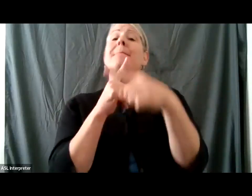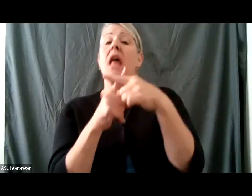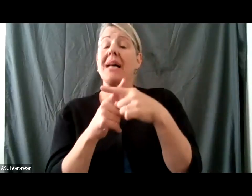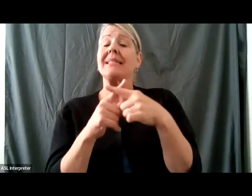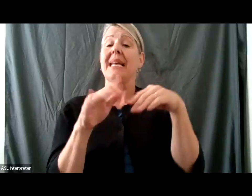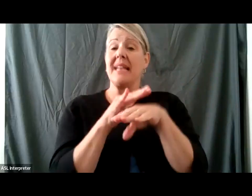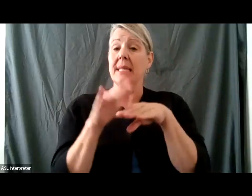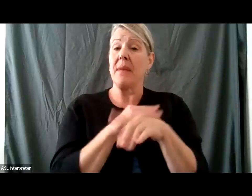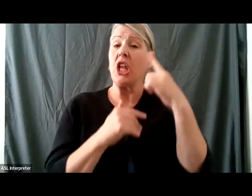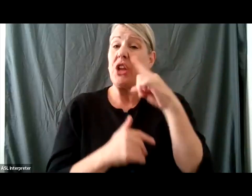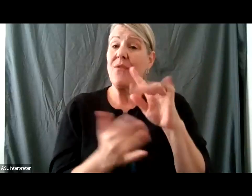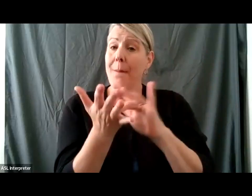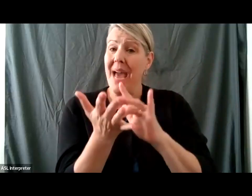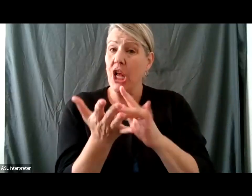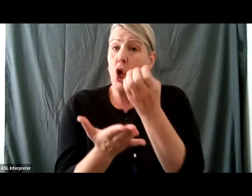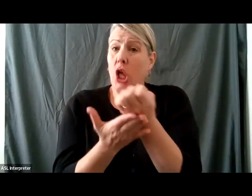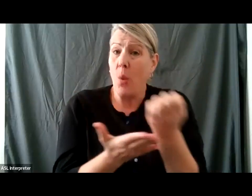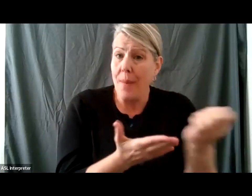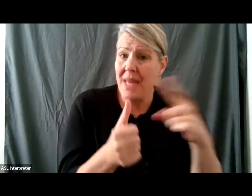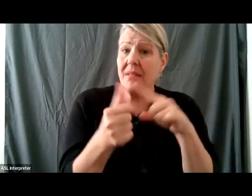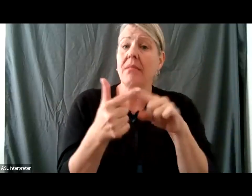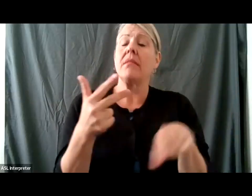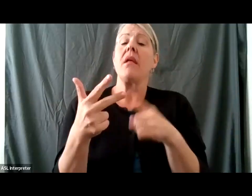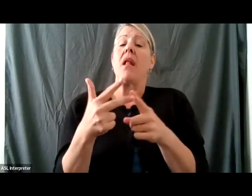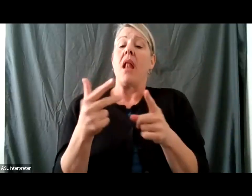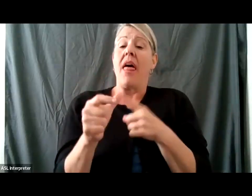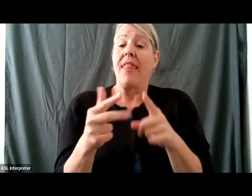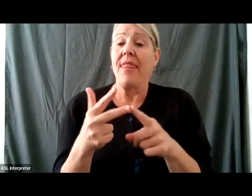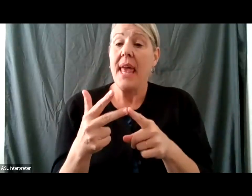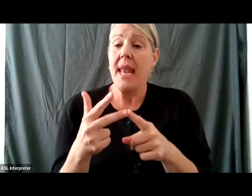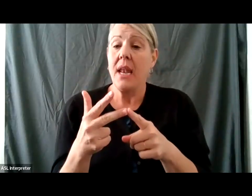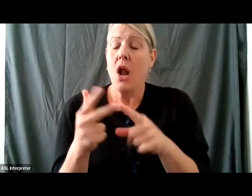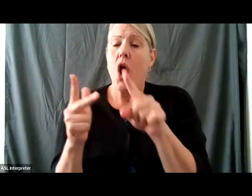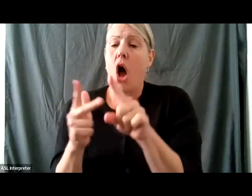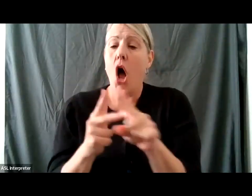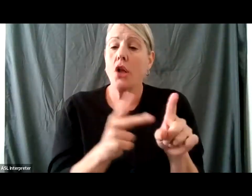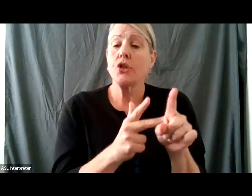And then I'm going to pivot to some provisions that were intended specifically to make our